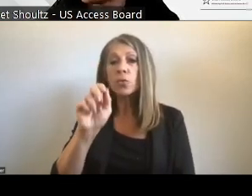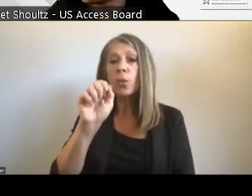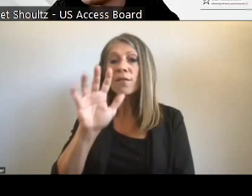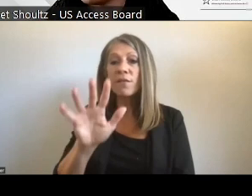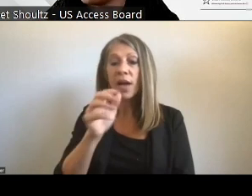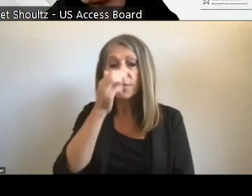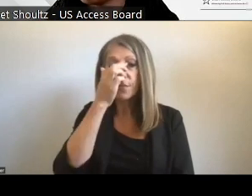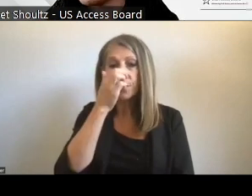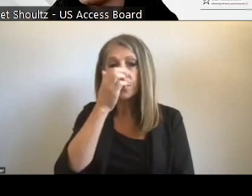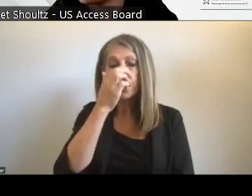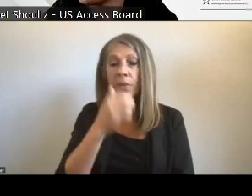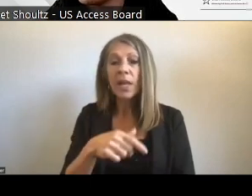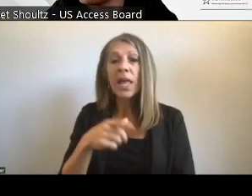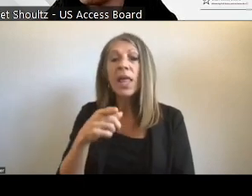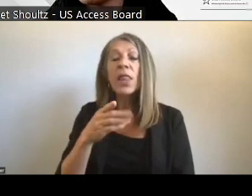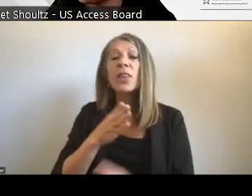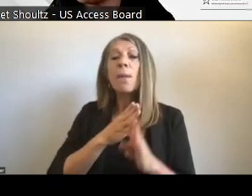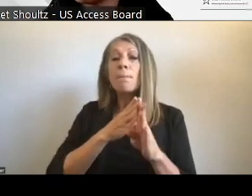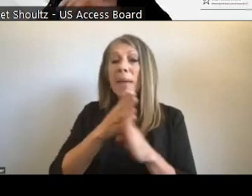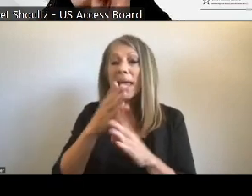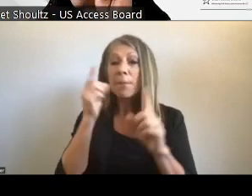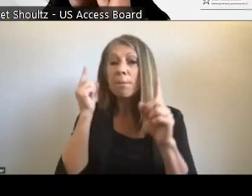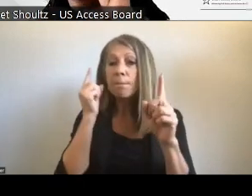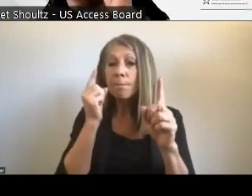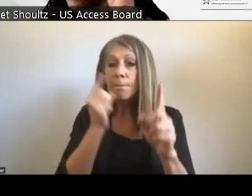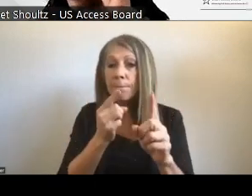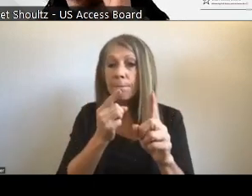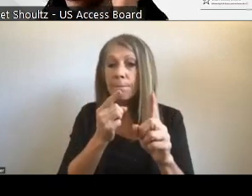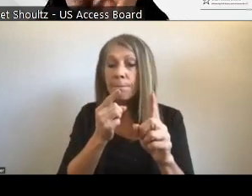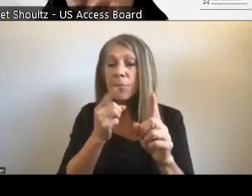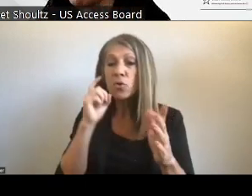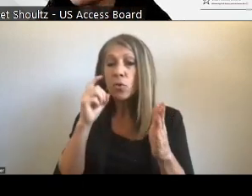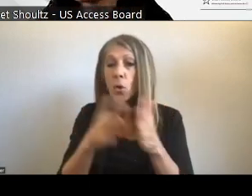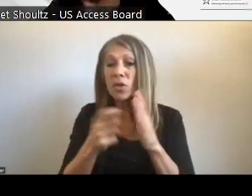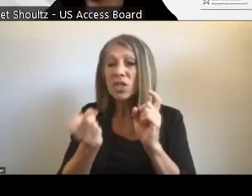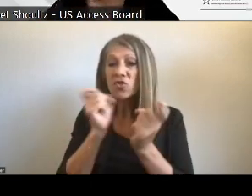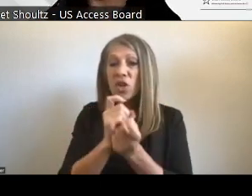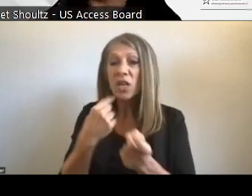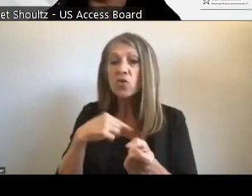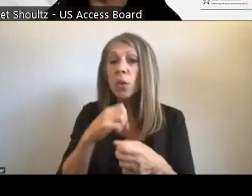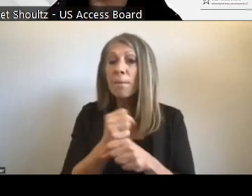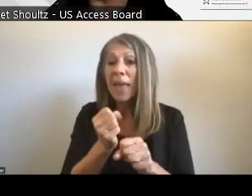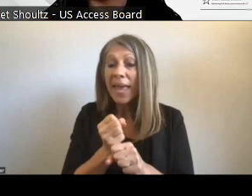So again, the main key here, the main key to note is the change that we made is a